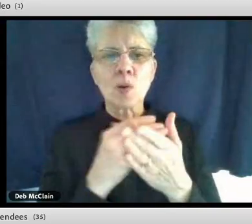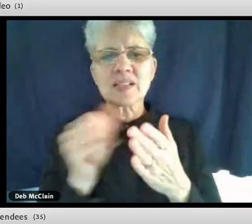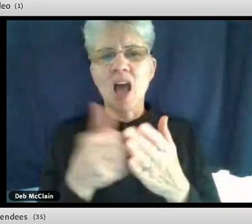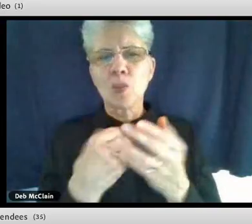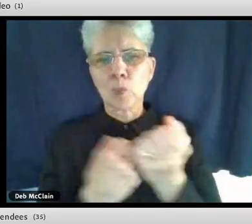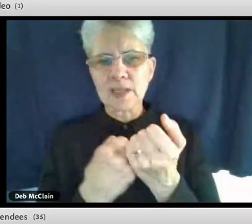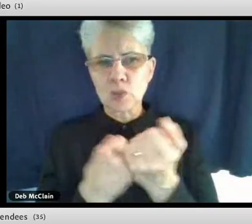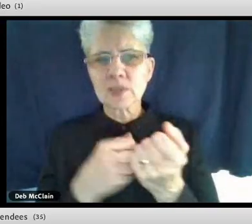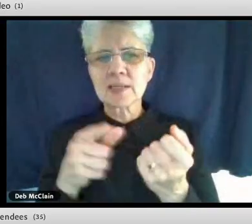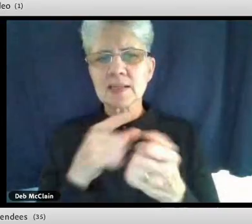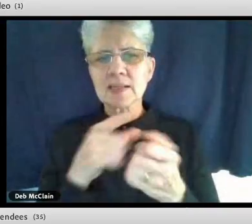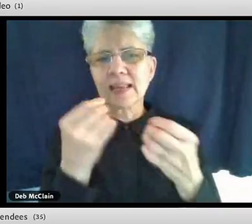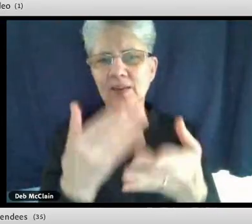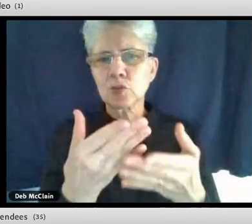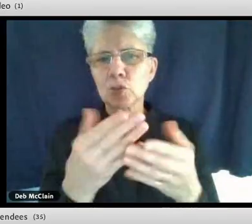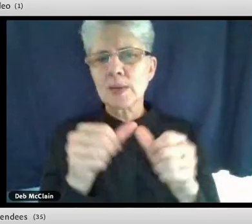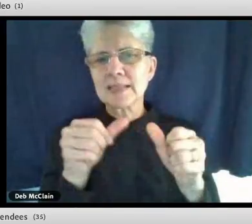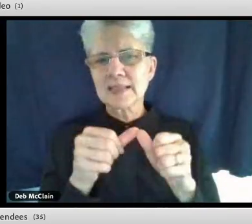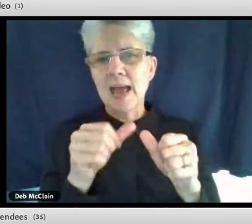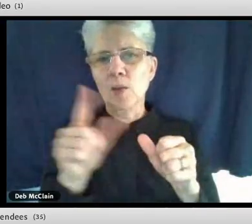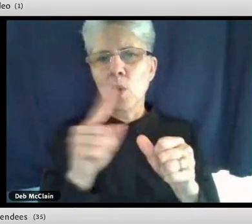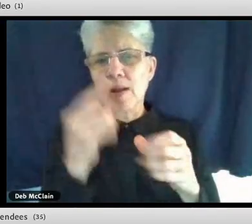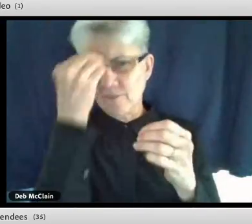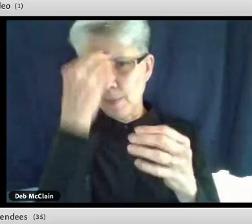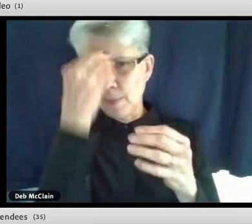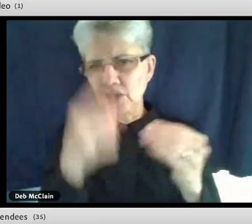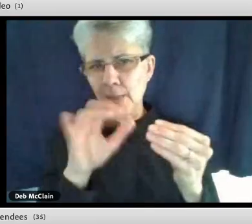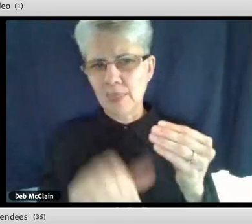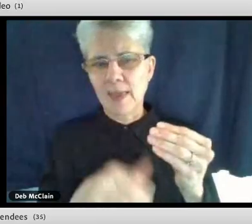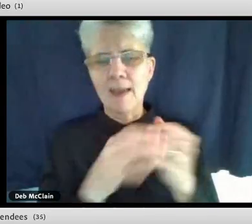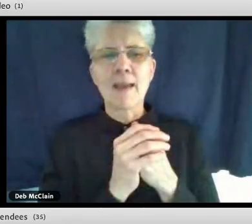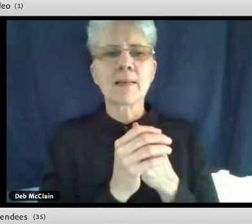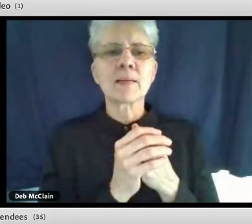and other resources, this is a site that gives you information about that.